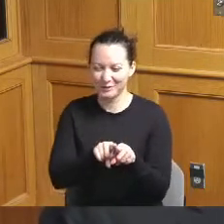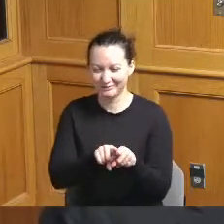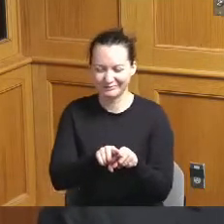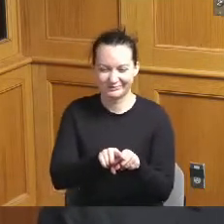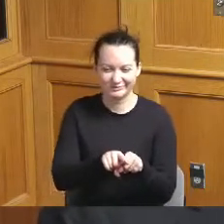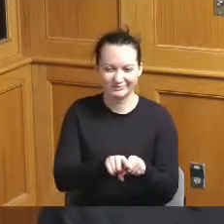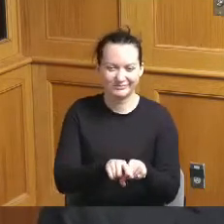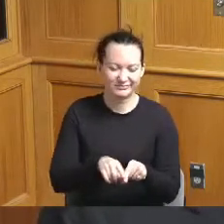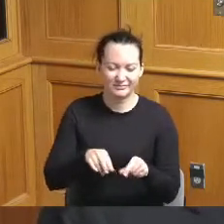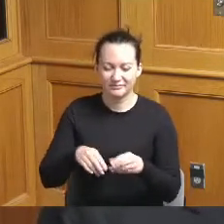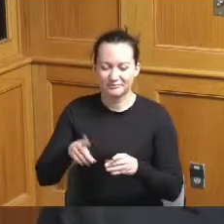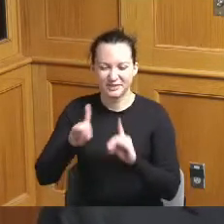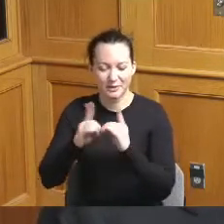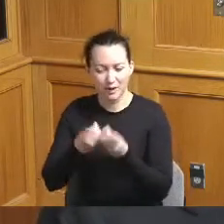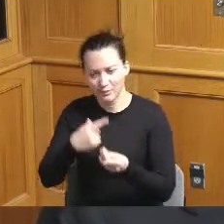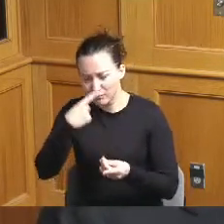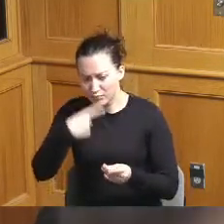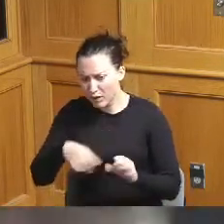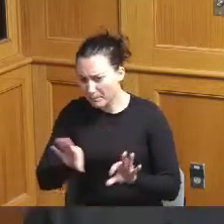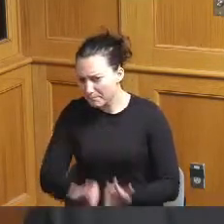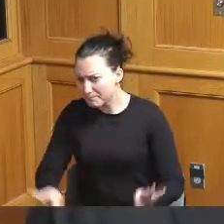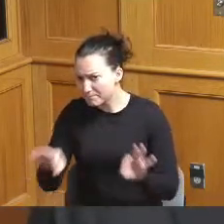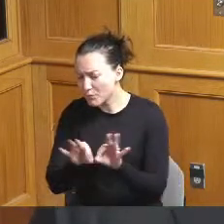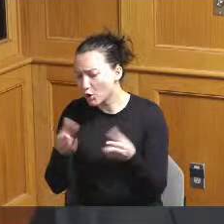for this department so John I just think it's important that the public and the Board have a